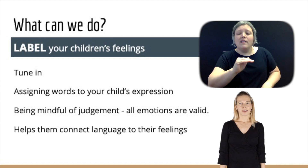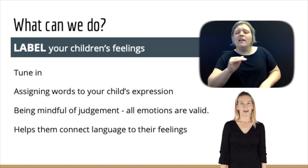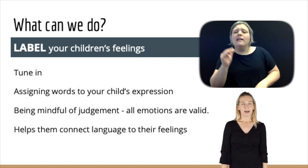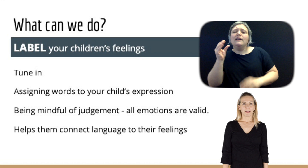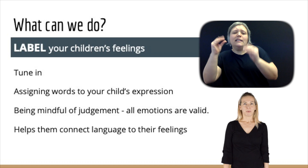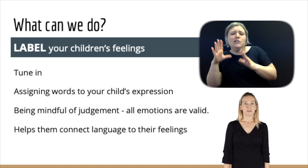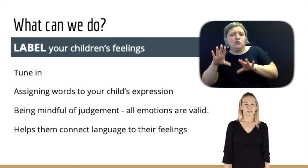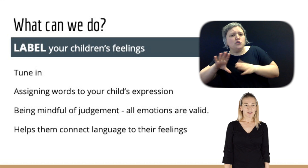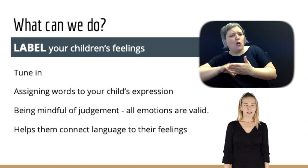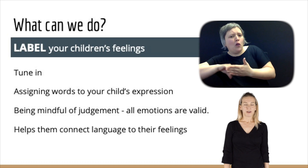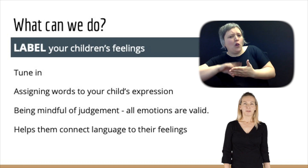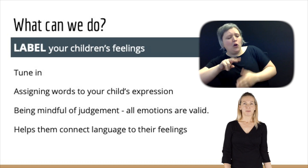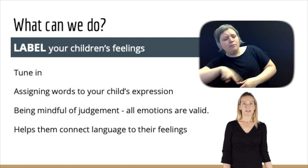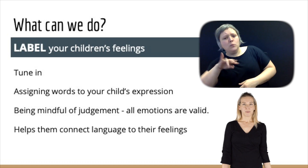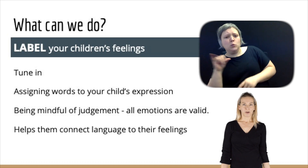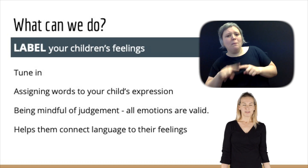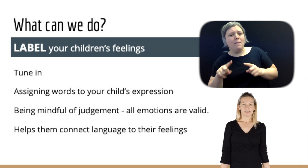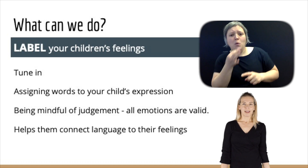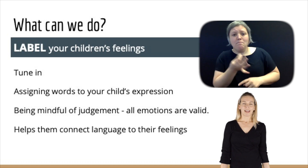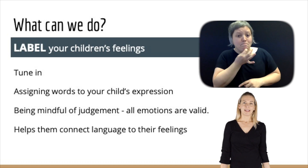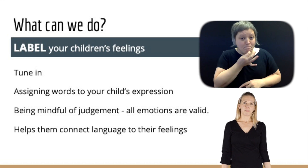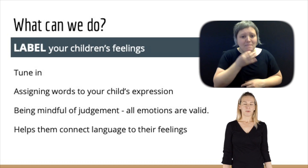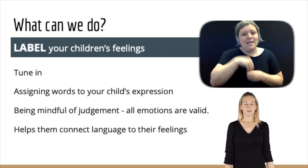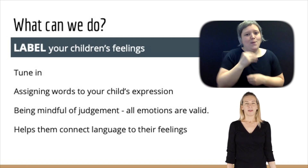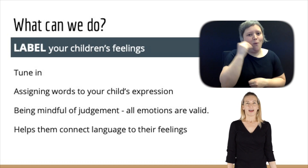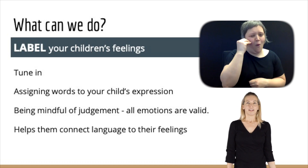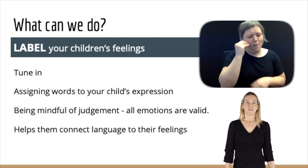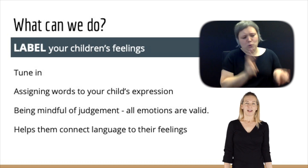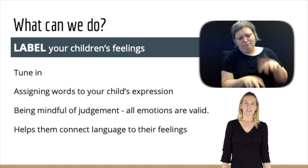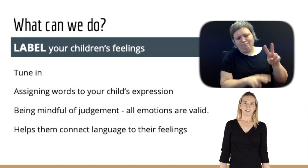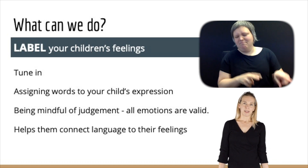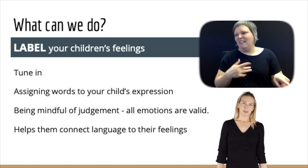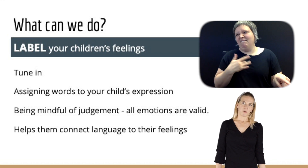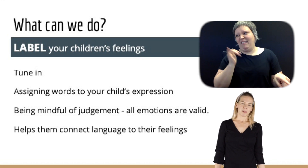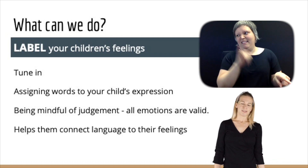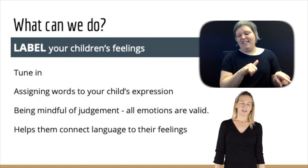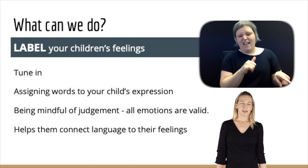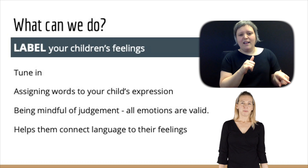When you tune in, you're able to assign words and label as your child is feeling them in the moment.